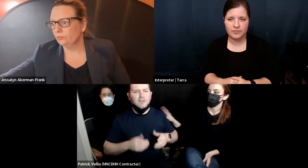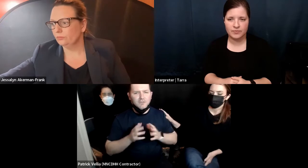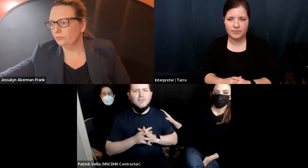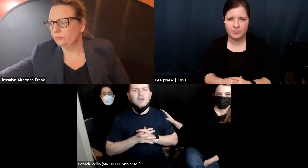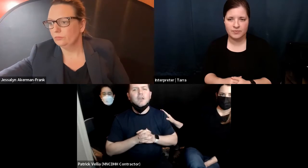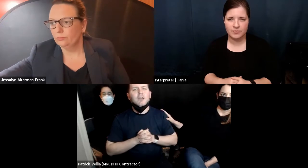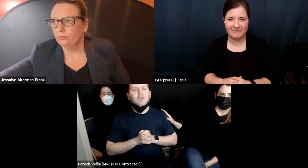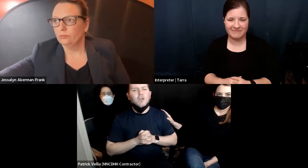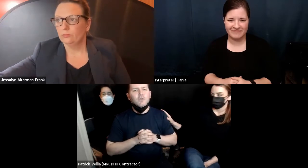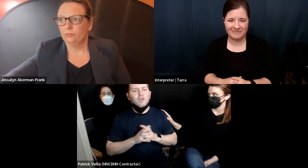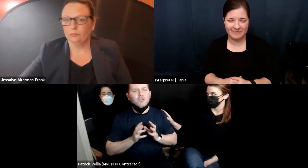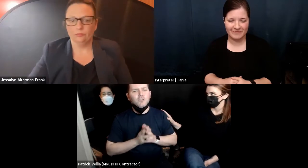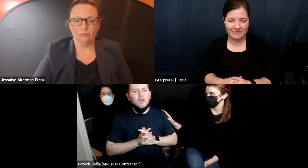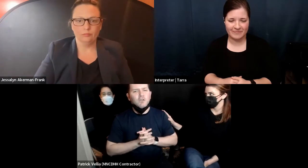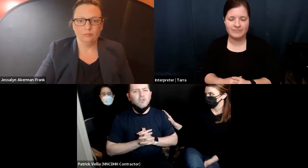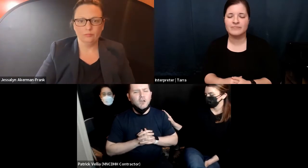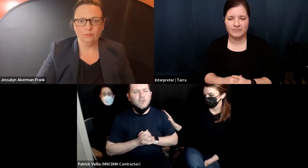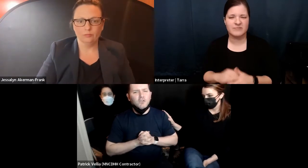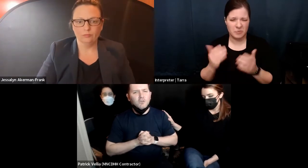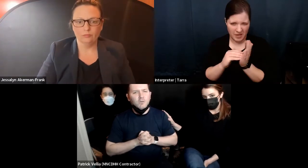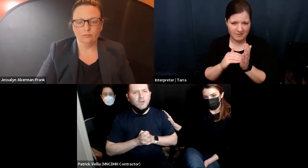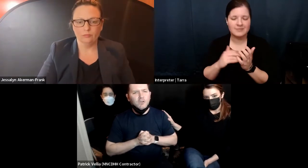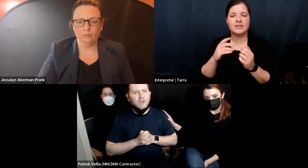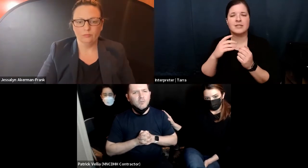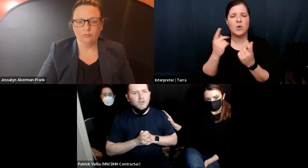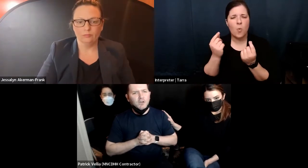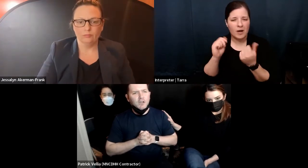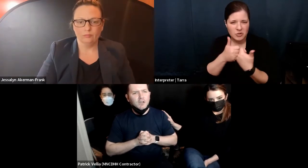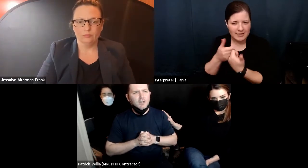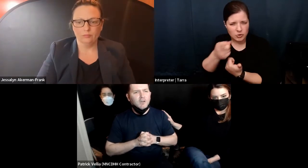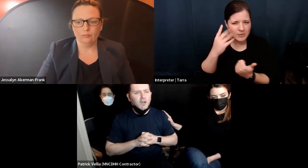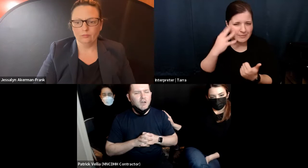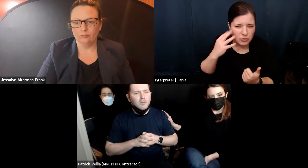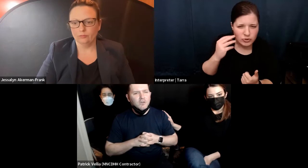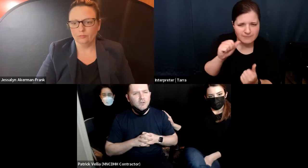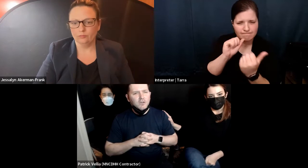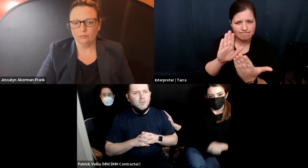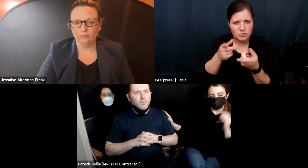Patrick: We have -- okay. Okay.